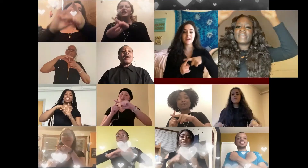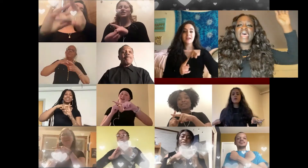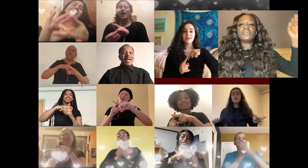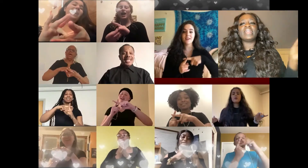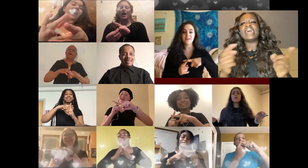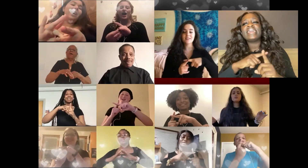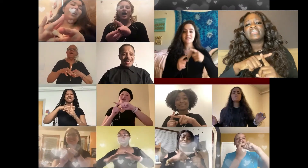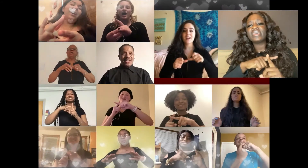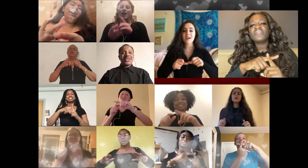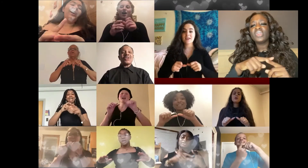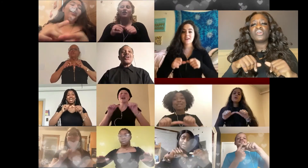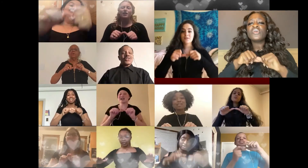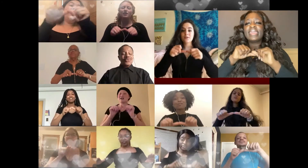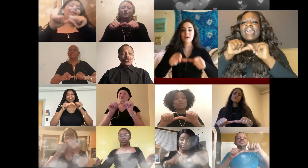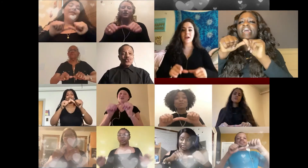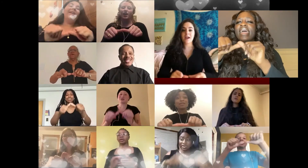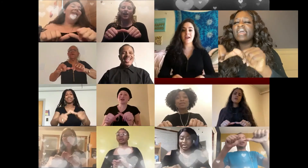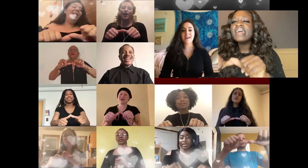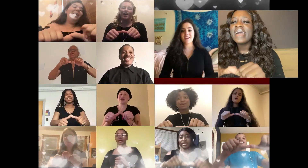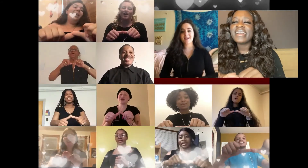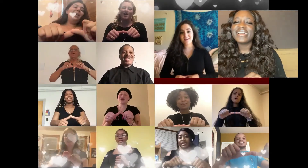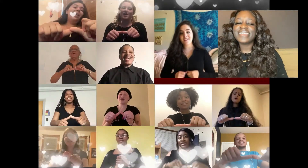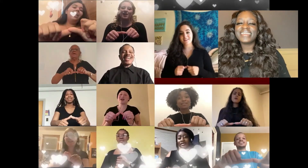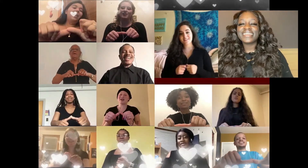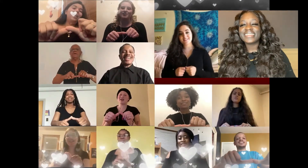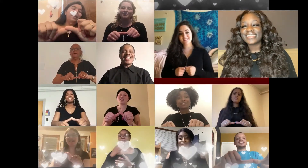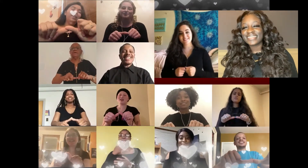Make this a better place if you can